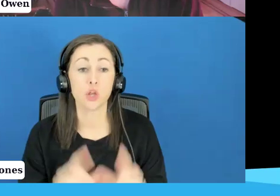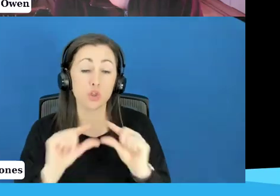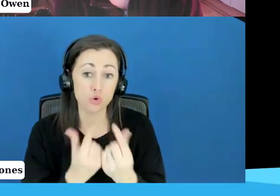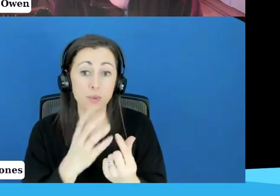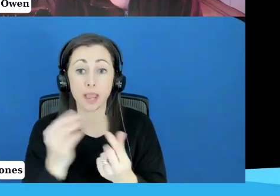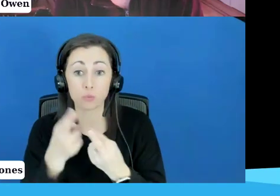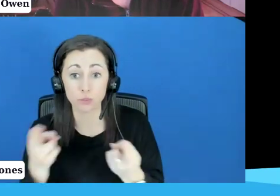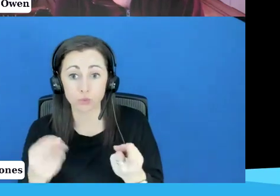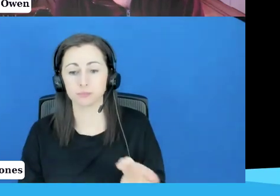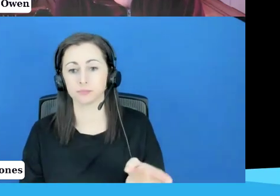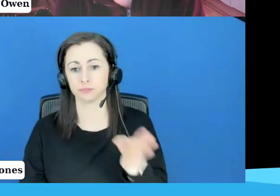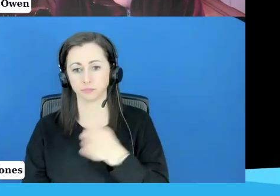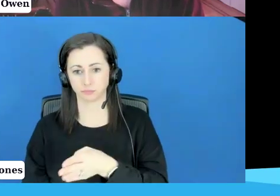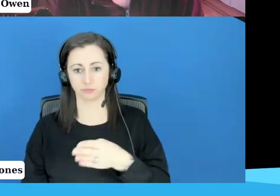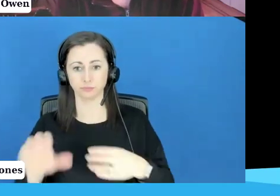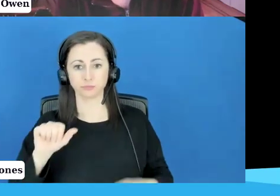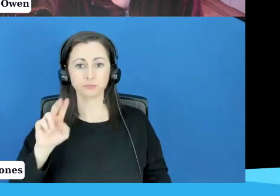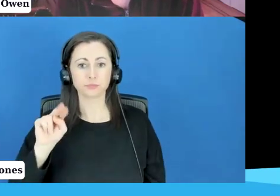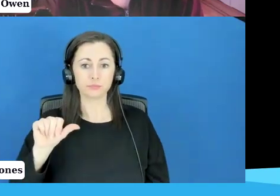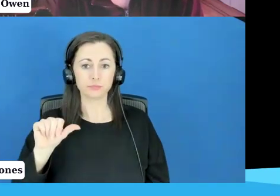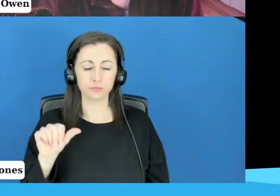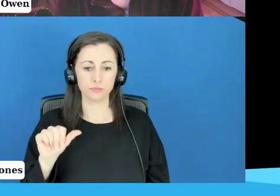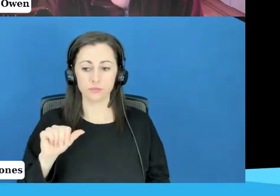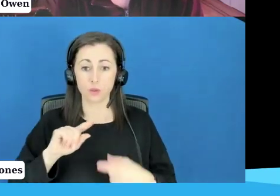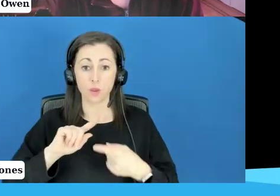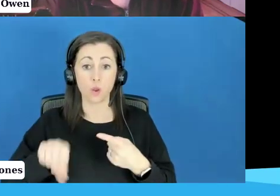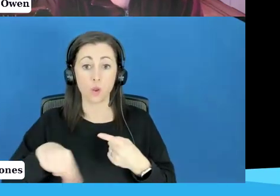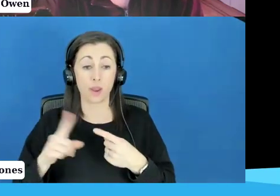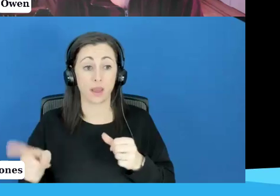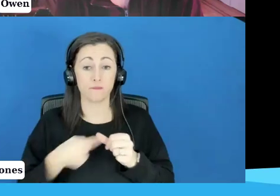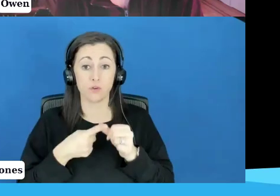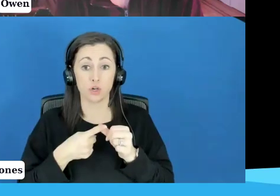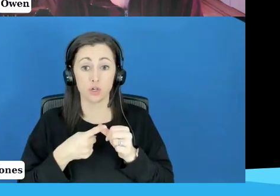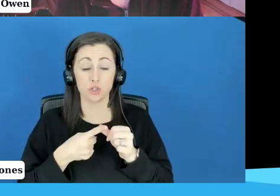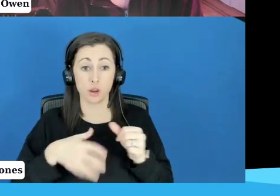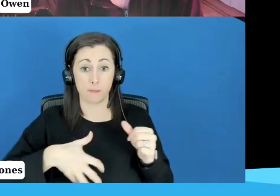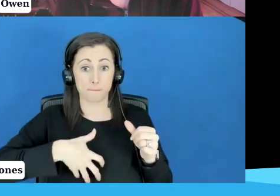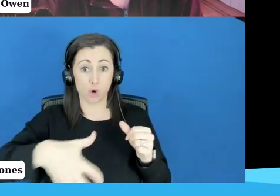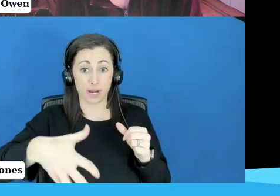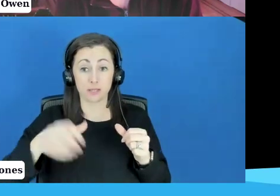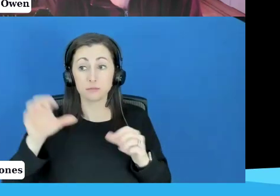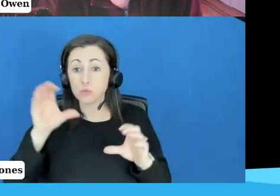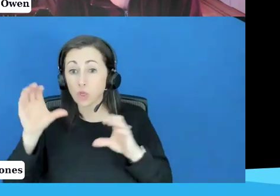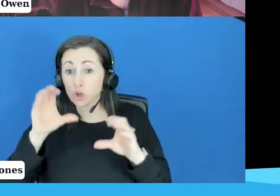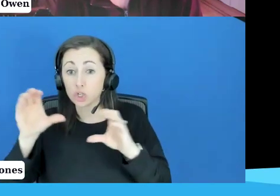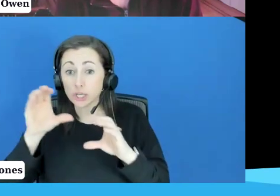When I initially was looking for researchers when I first had gotten pregnant, I couldn't find, I did a Google search,